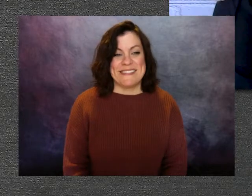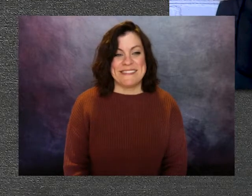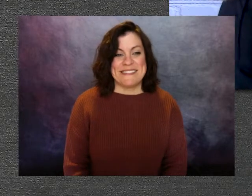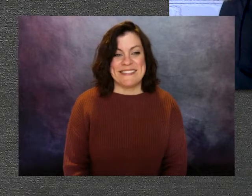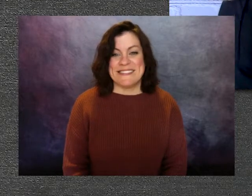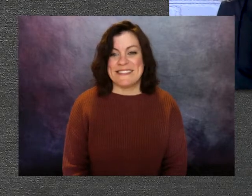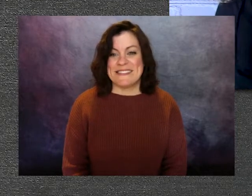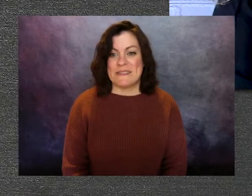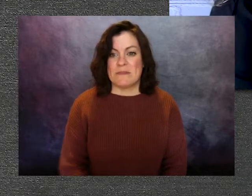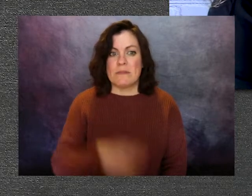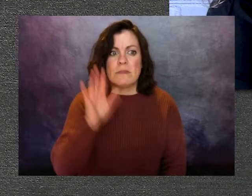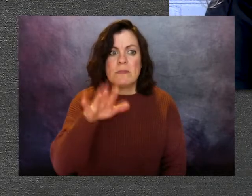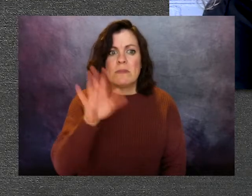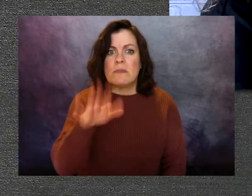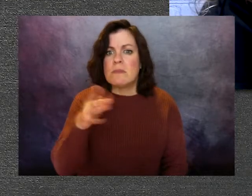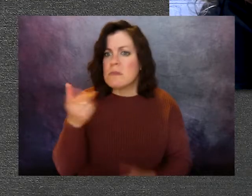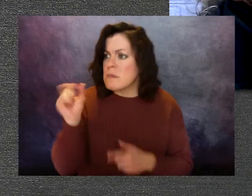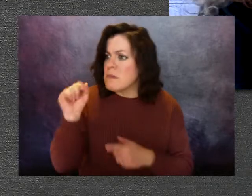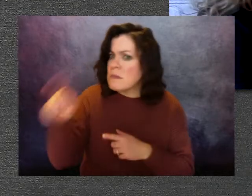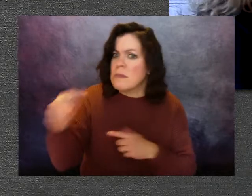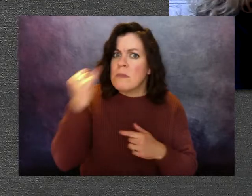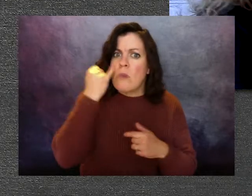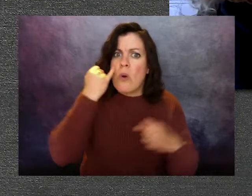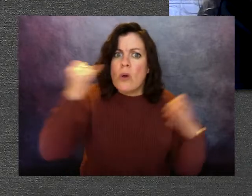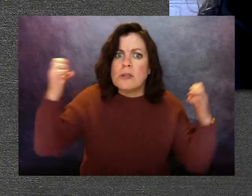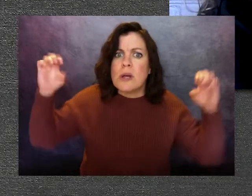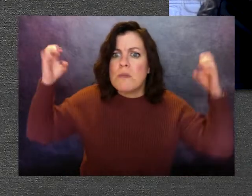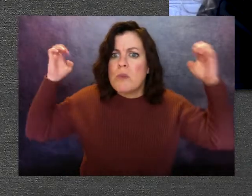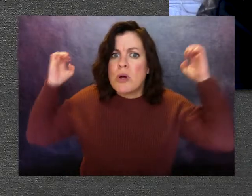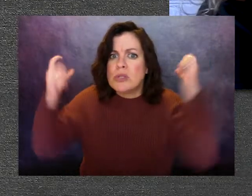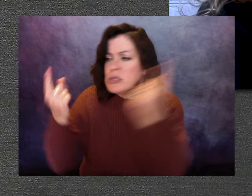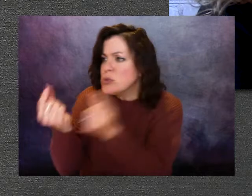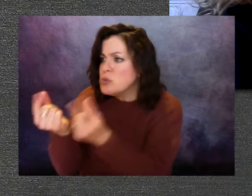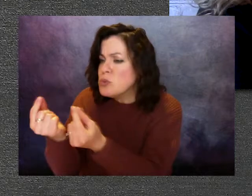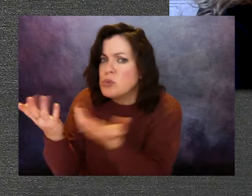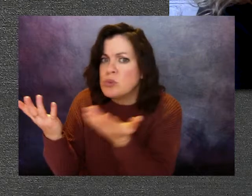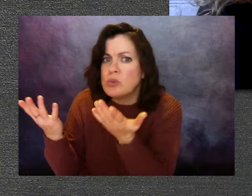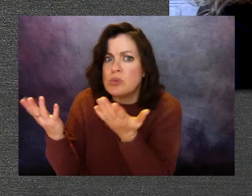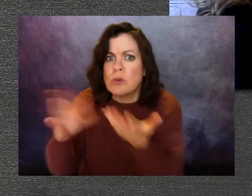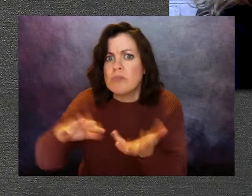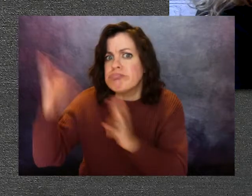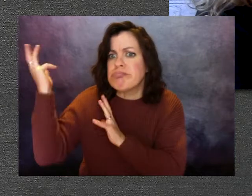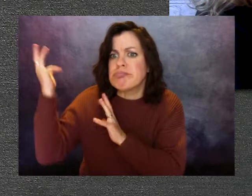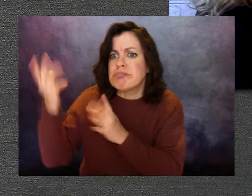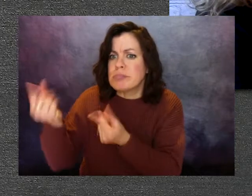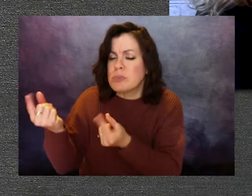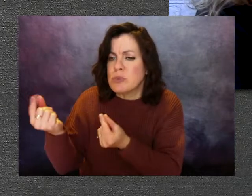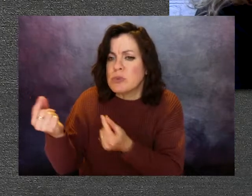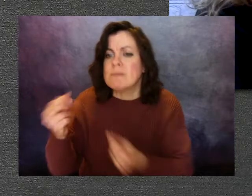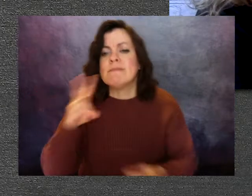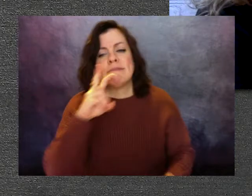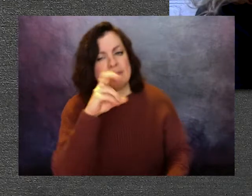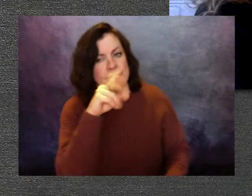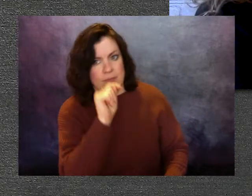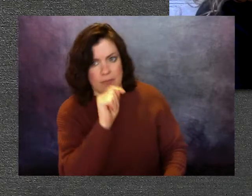What happens in an emergency. Veterinarians must be ready to help